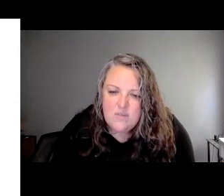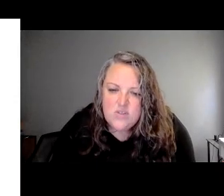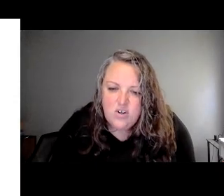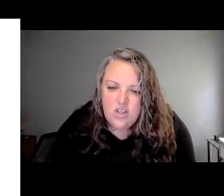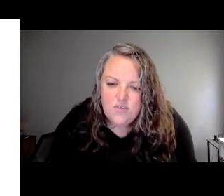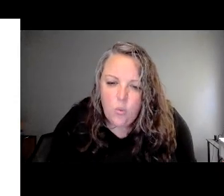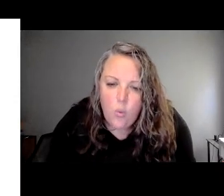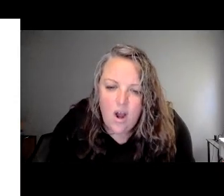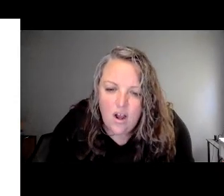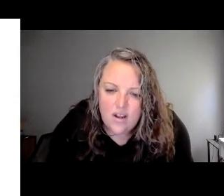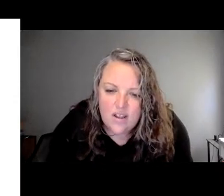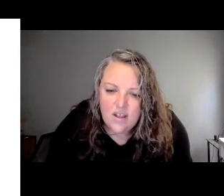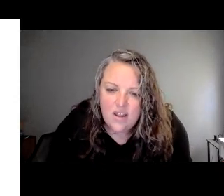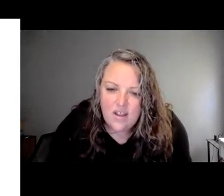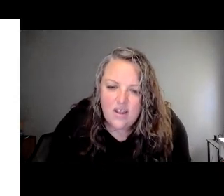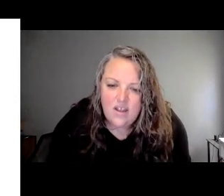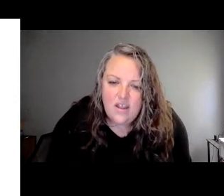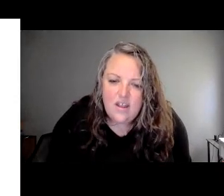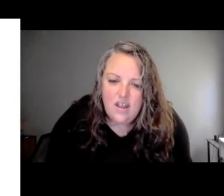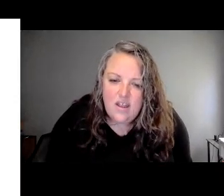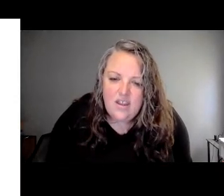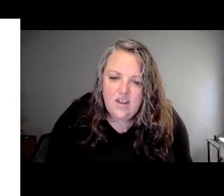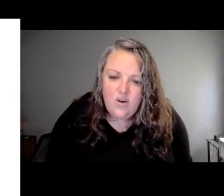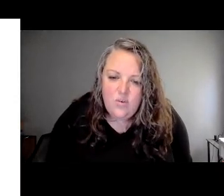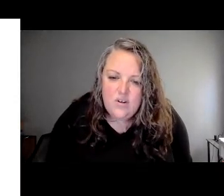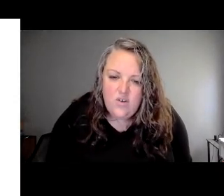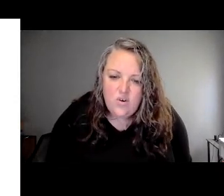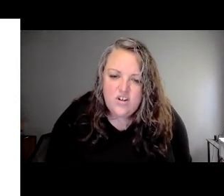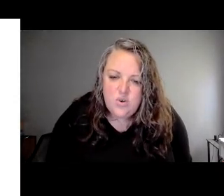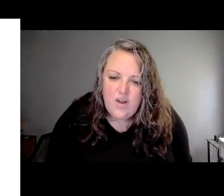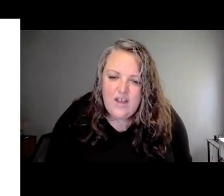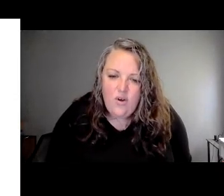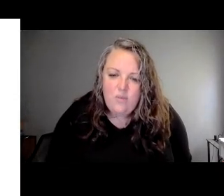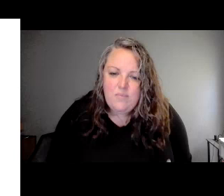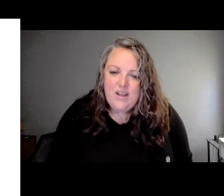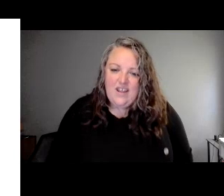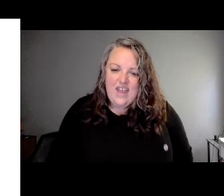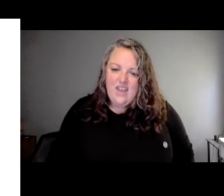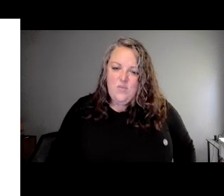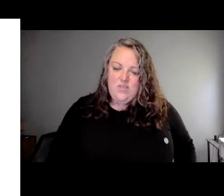Sometimes, you know, you have to walk, you know, in order to arrive home, but again,